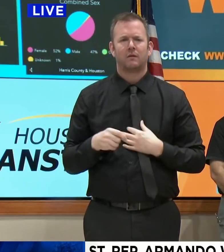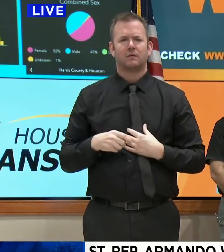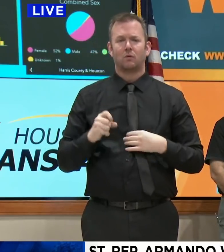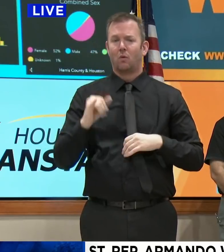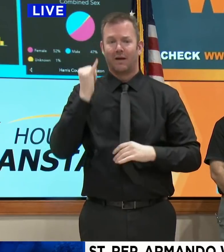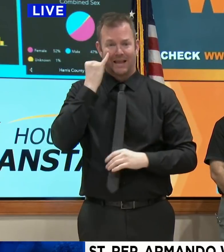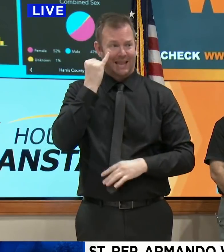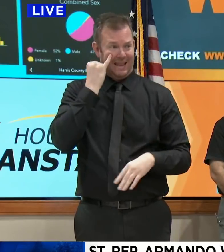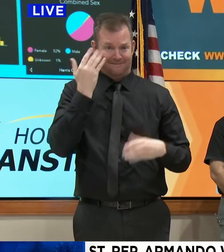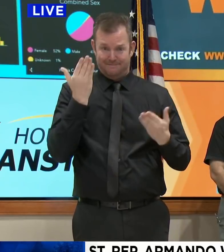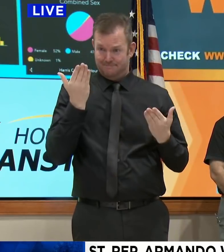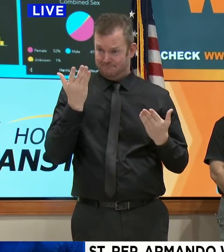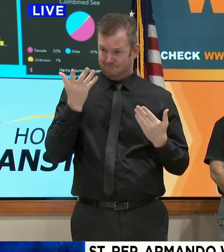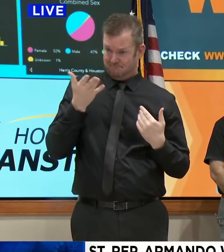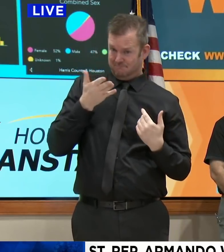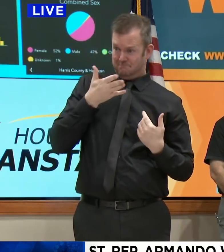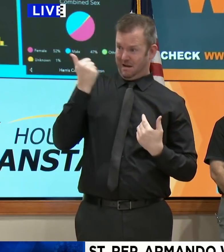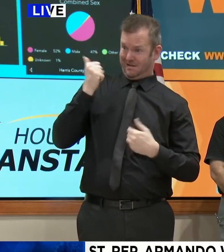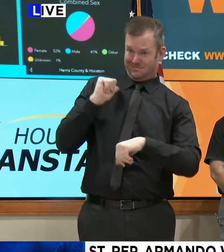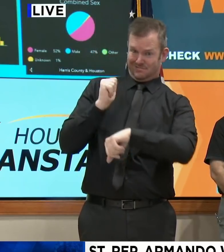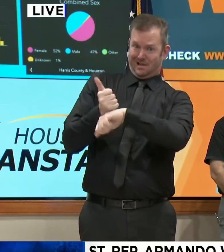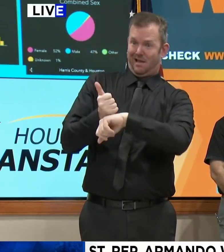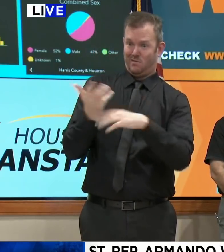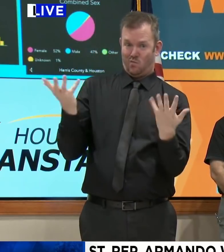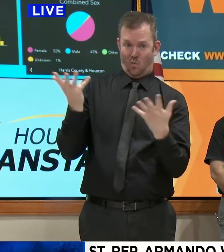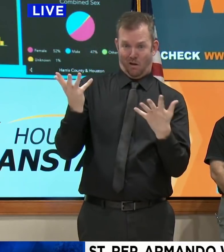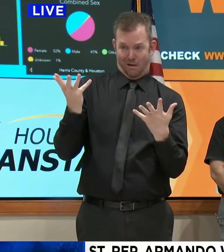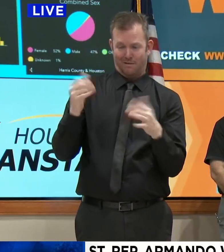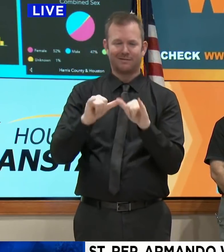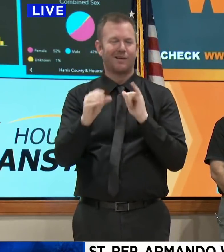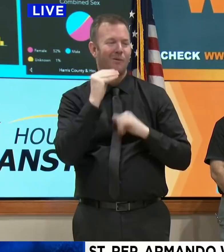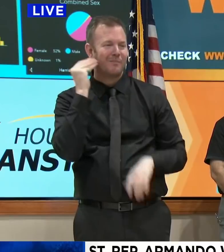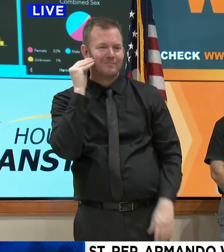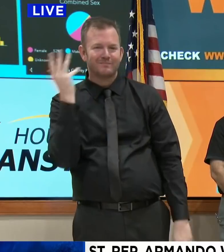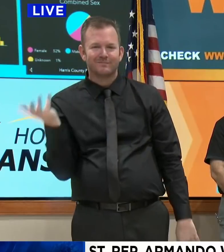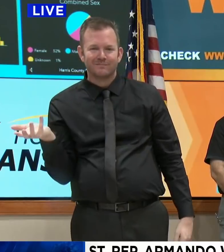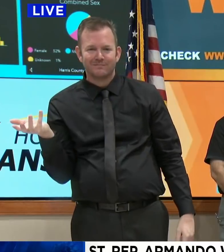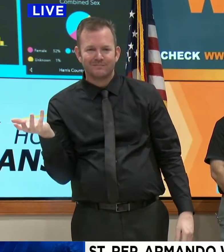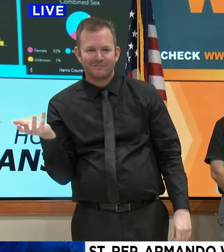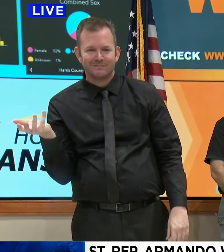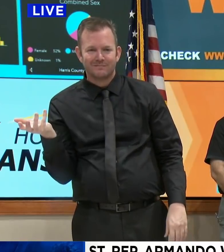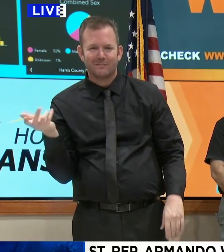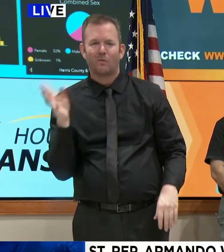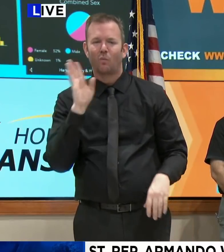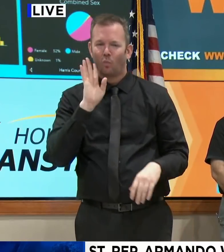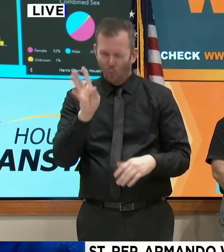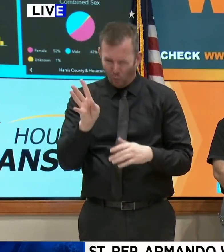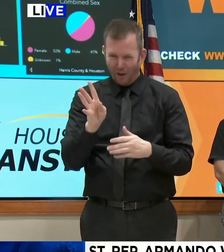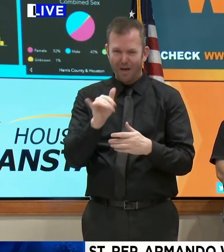so high. And if we haven’t hit the peak and we just haven’t the peak and we just haven’t hit it right now so hit it right now so when it will be sooner if you